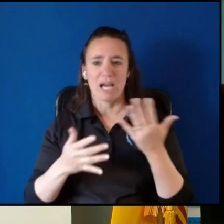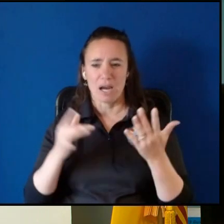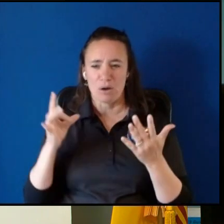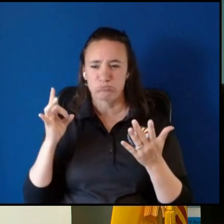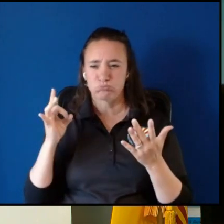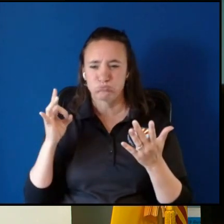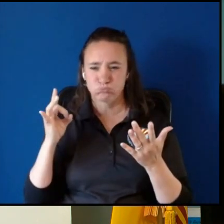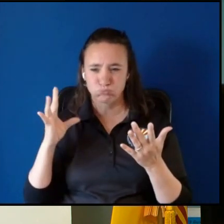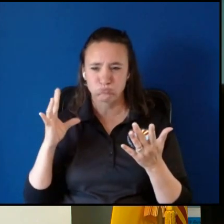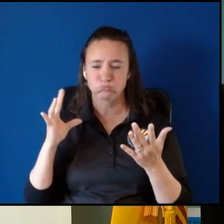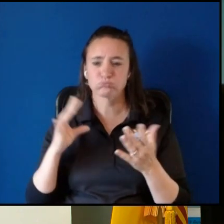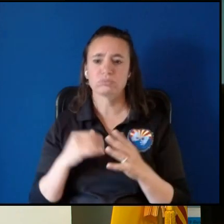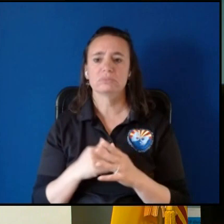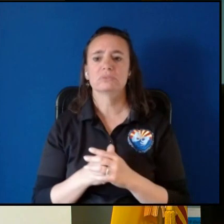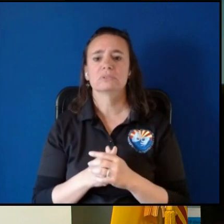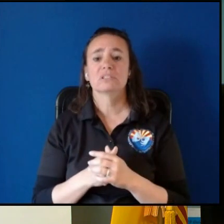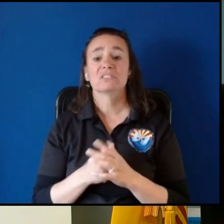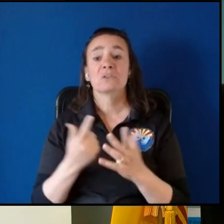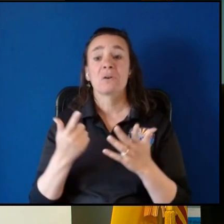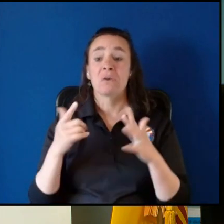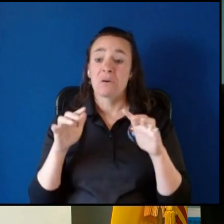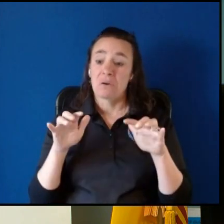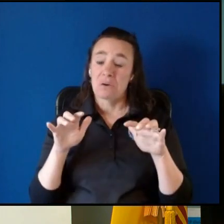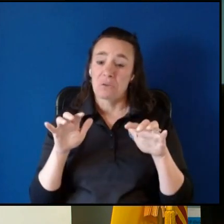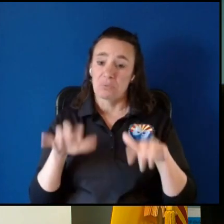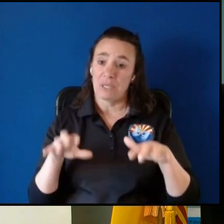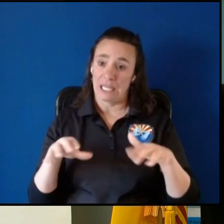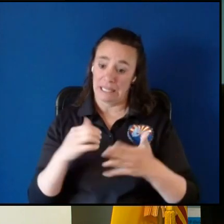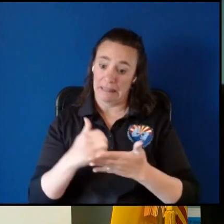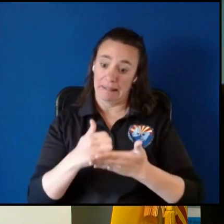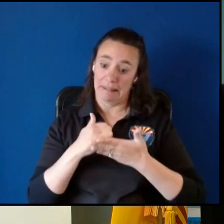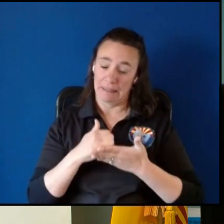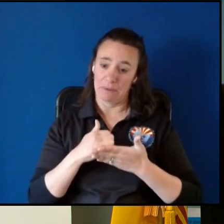So, again, this rain is helpful but it won't end the drought. It won't end the fire.